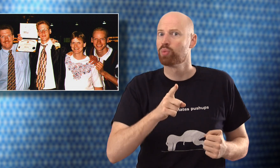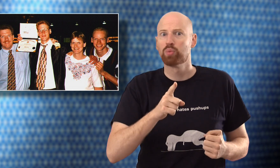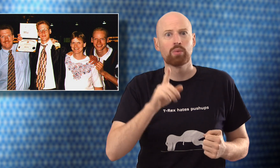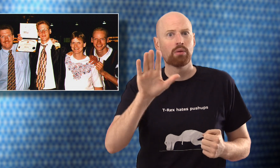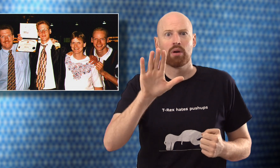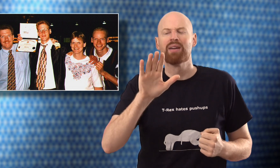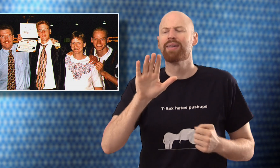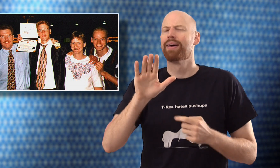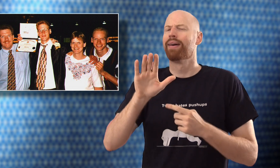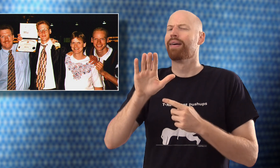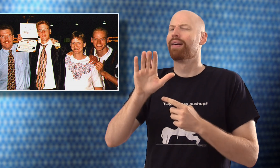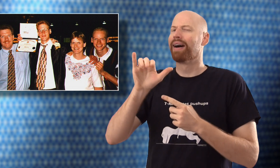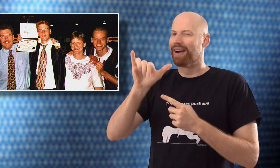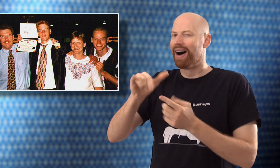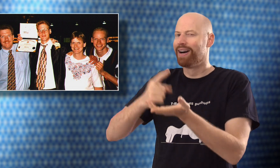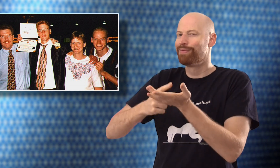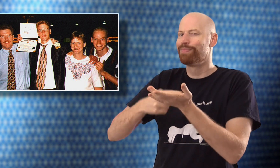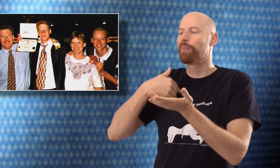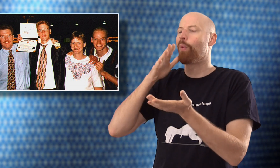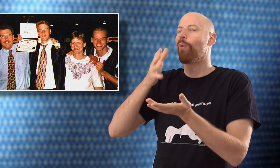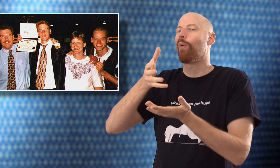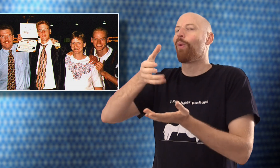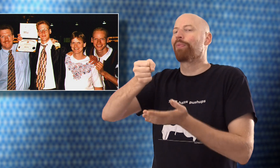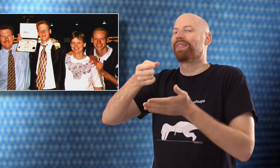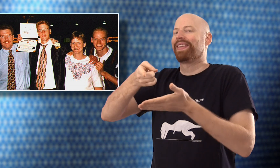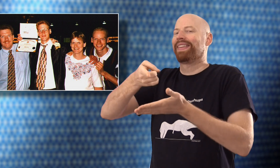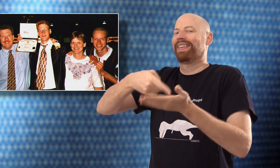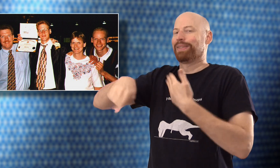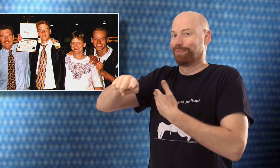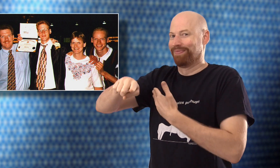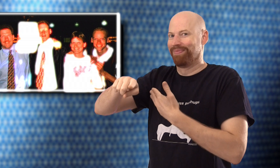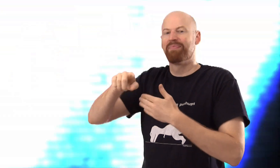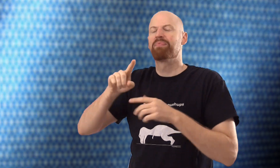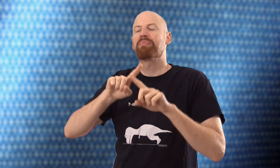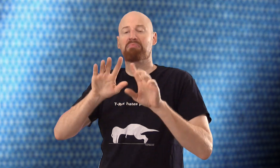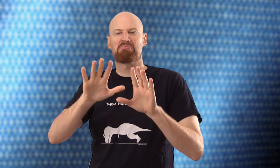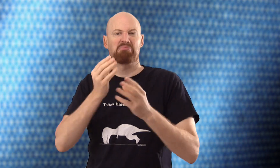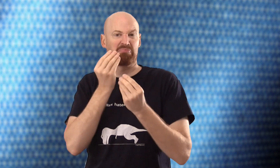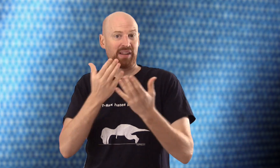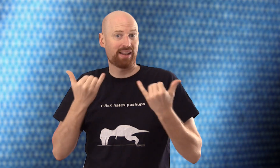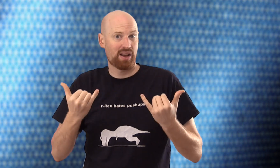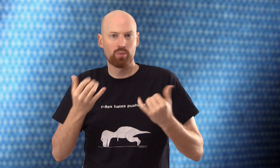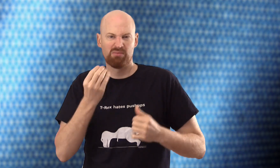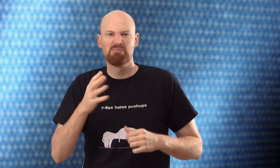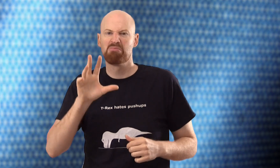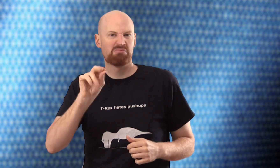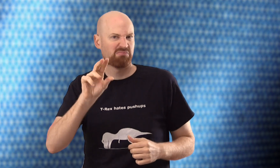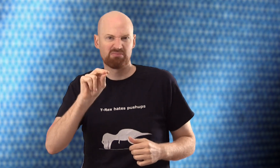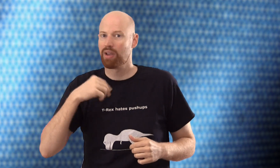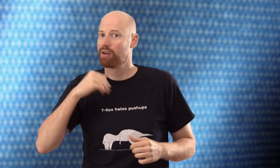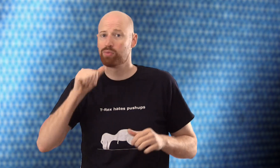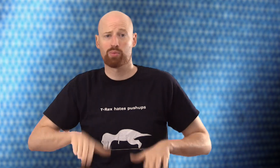but you'd be mistaken! I'll tell you more about that next week. For now, I'll just say that I didn't grow up signing